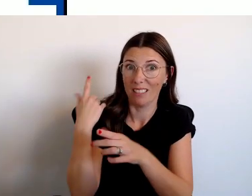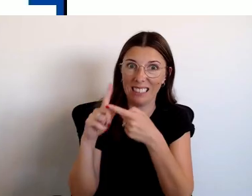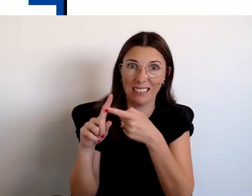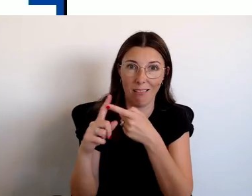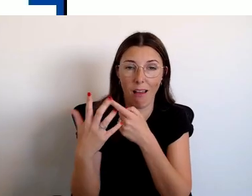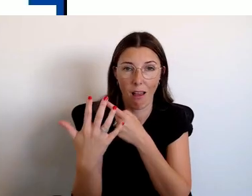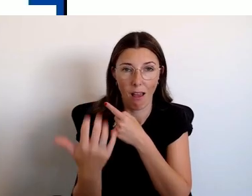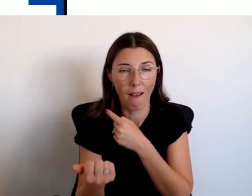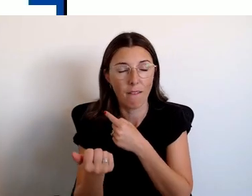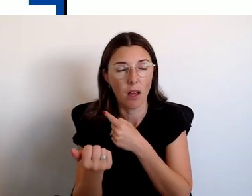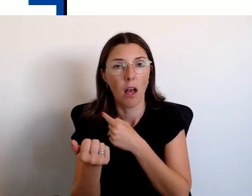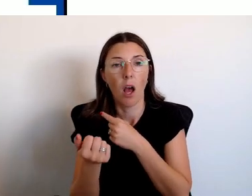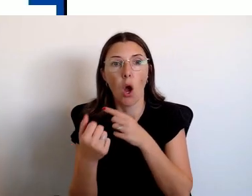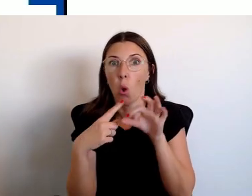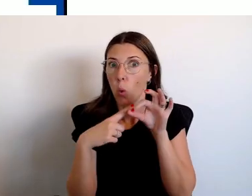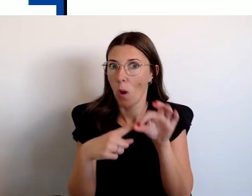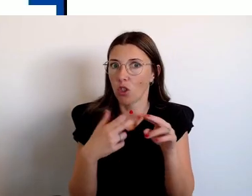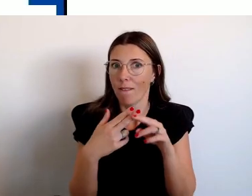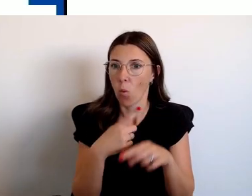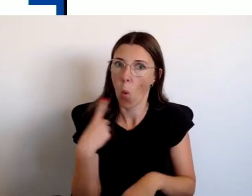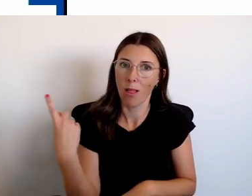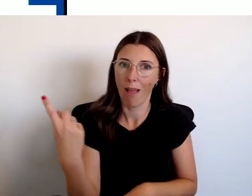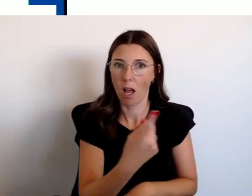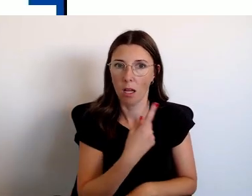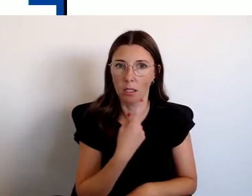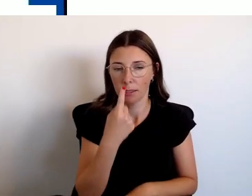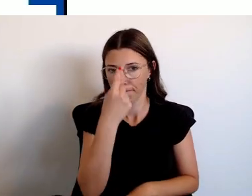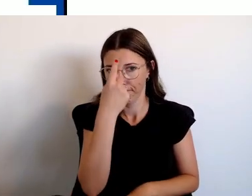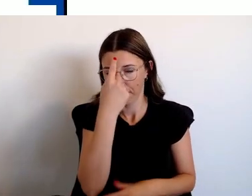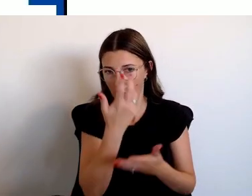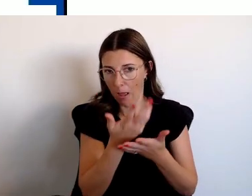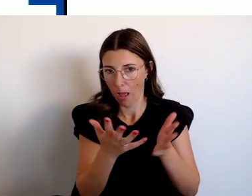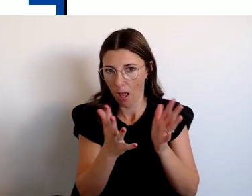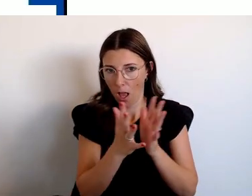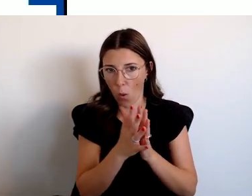And I think the question faces us all is how can we translate